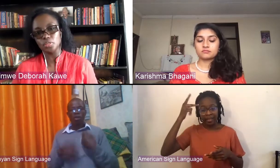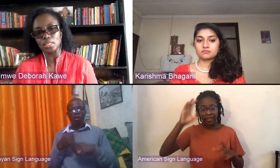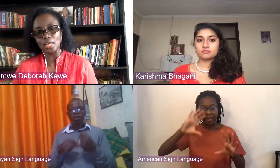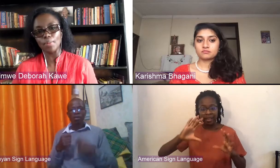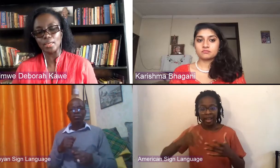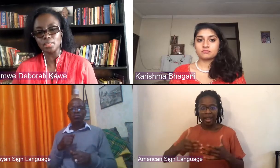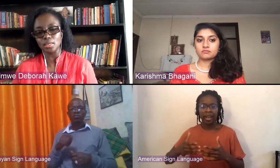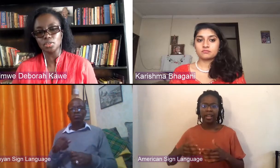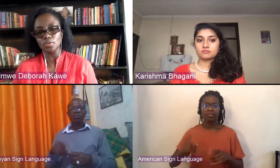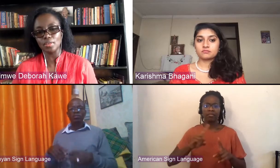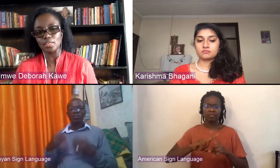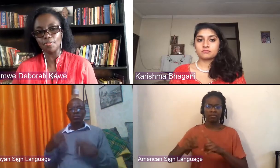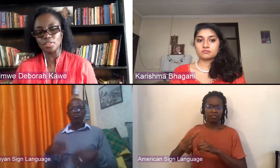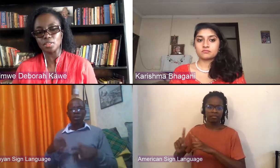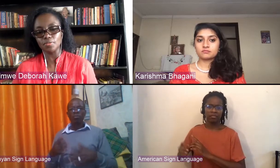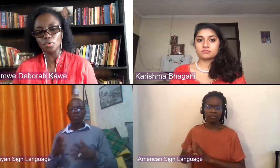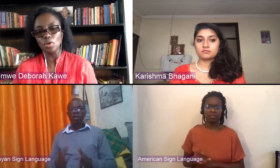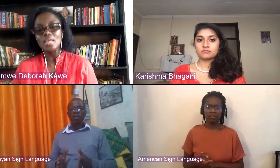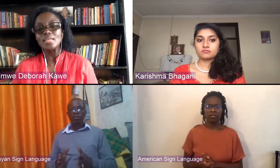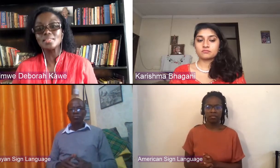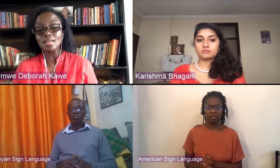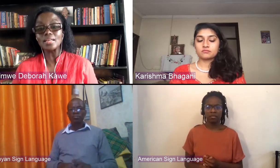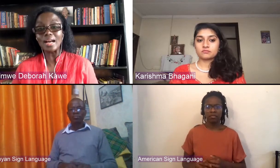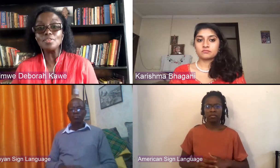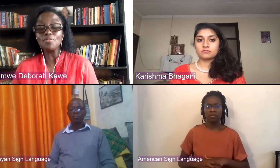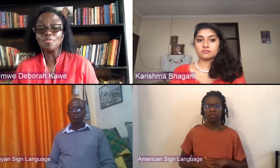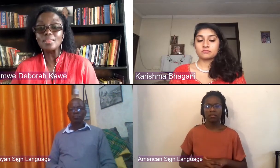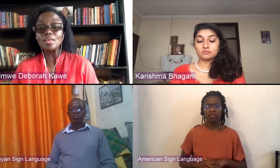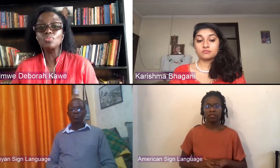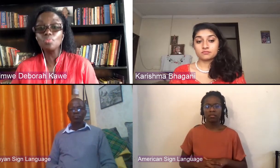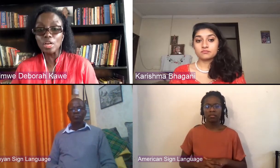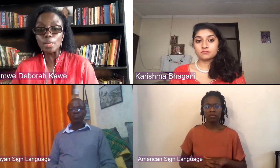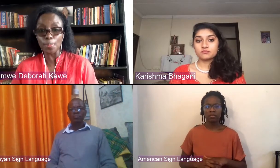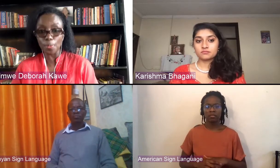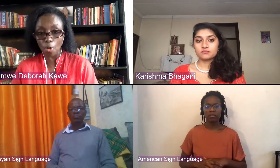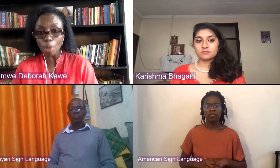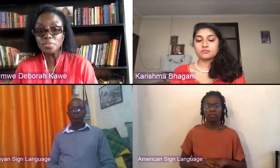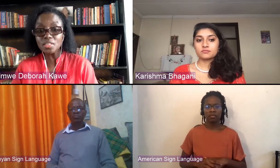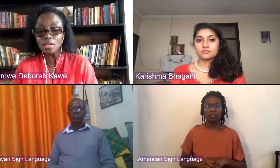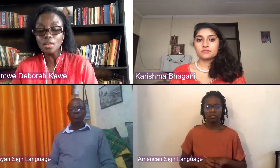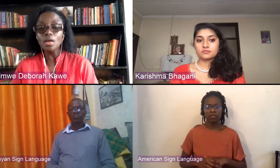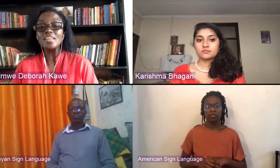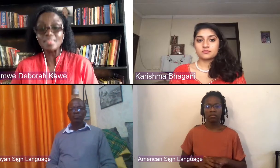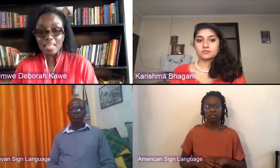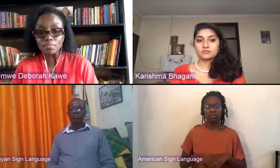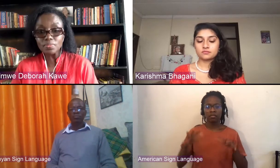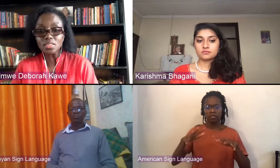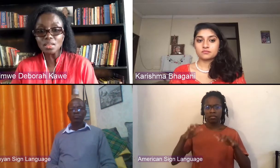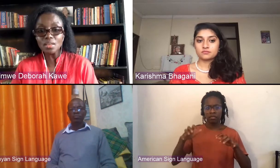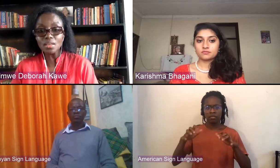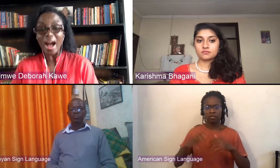at Kampala International Theater Festival is that kind of what that really probes themes, ideas,